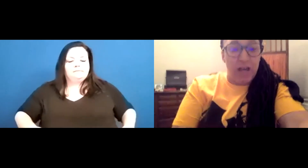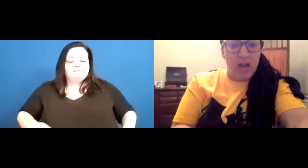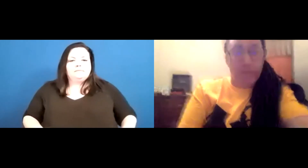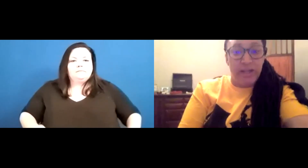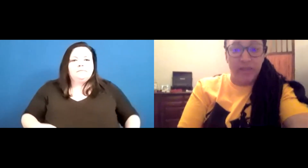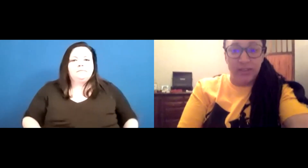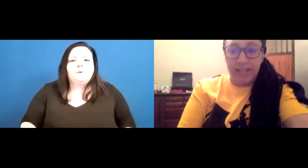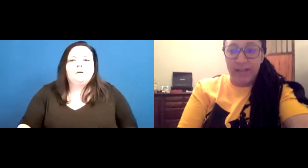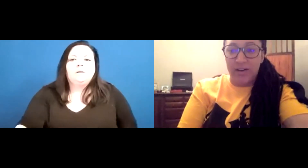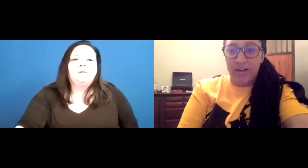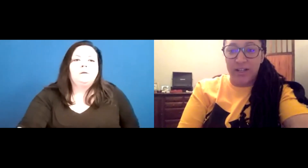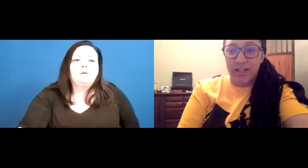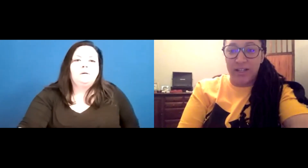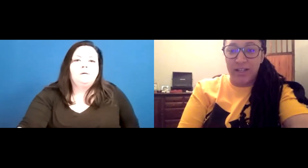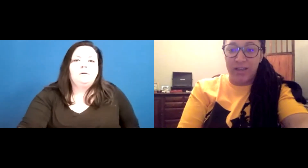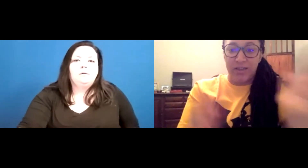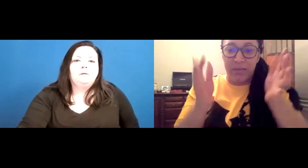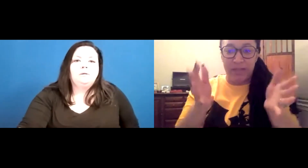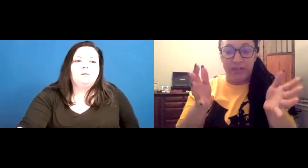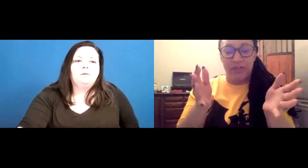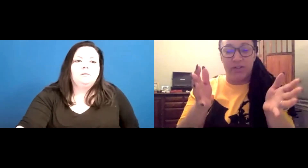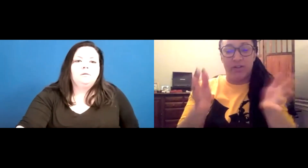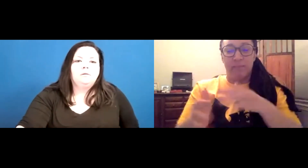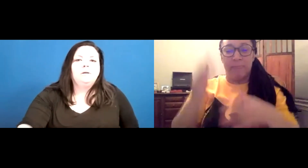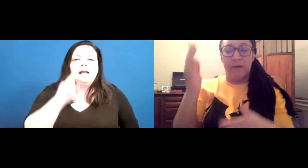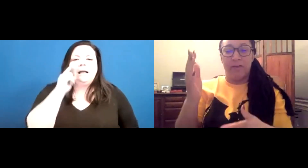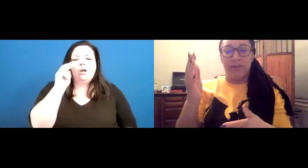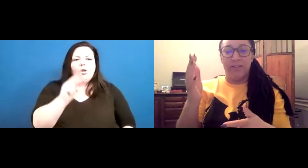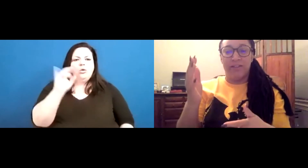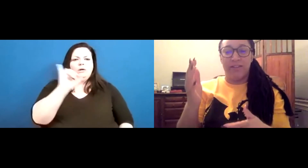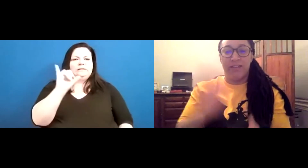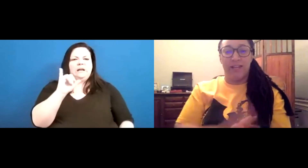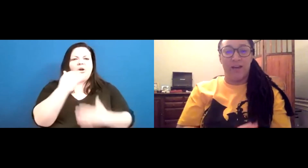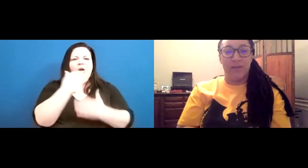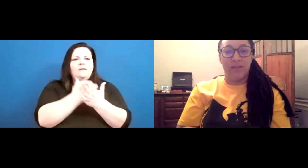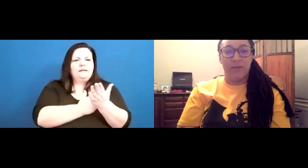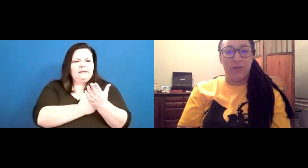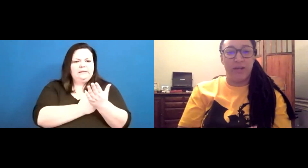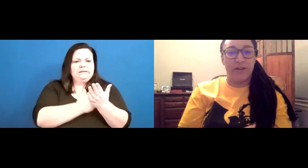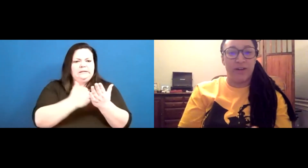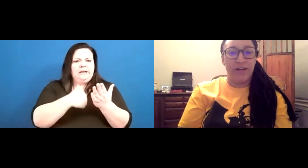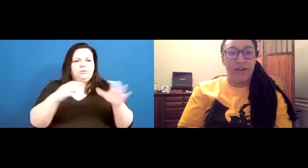Okay, it looks like on the picture or on the list that I was doing "we" are but